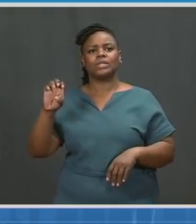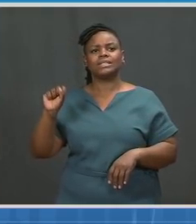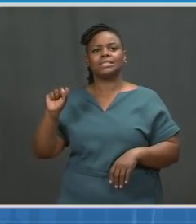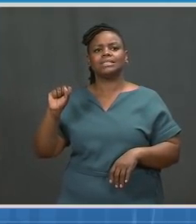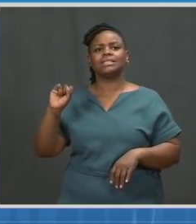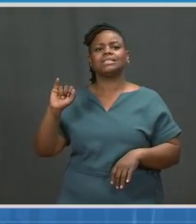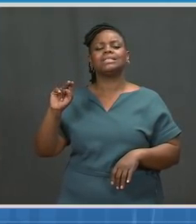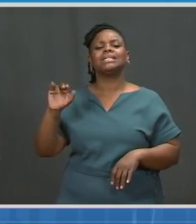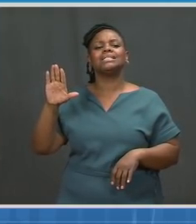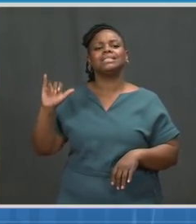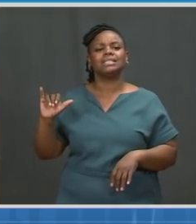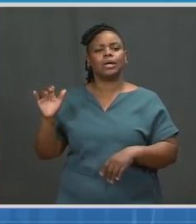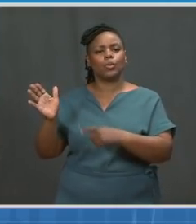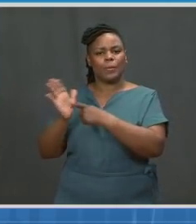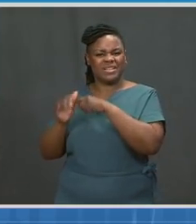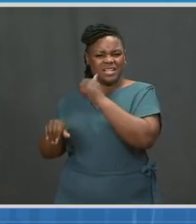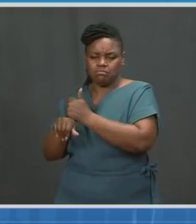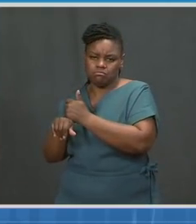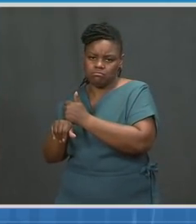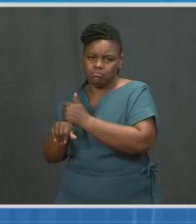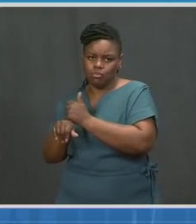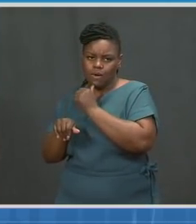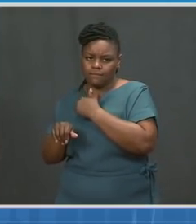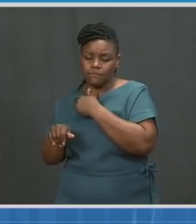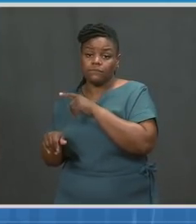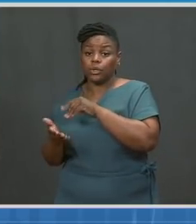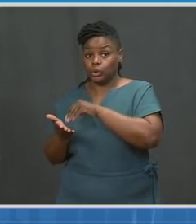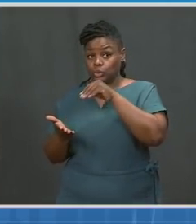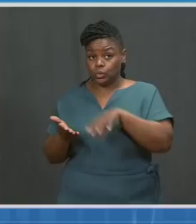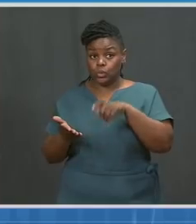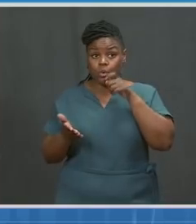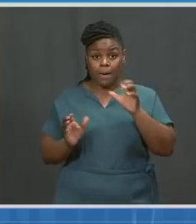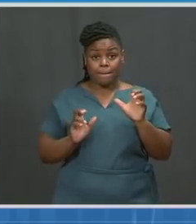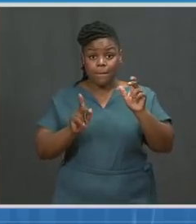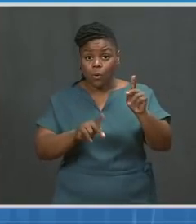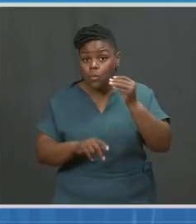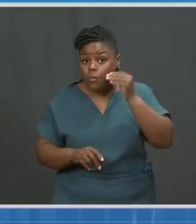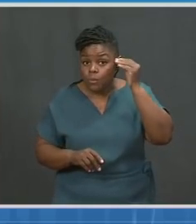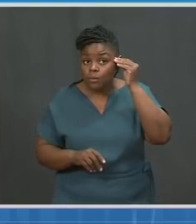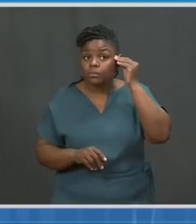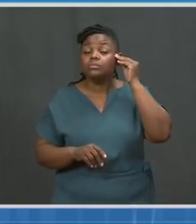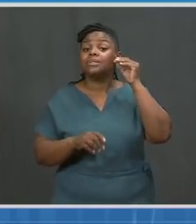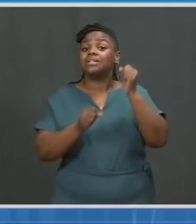so that students who do return home can get their second dose in that home state.